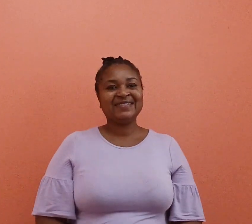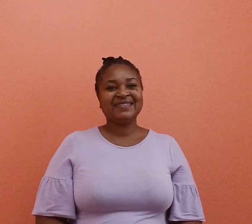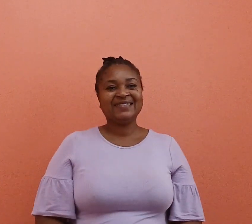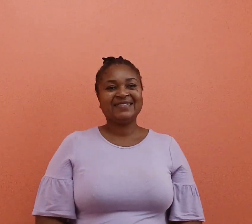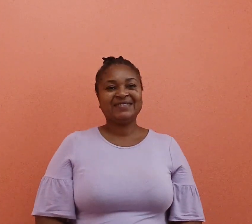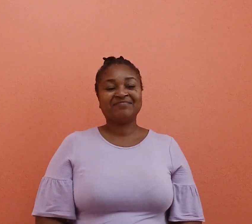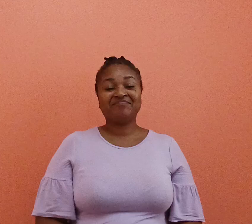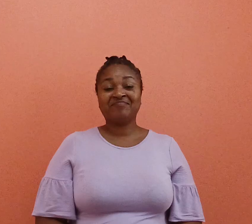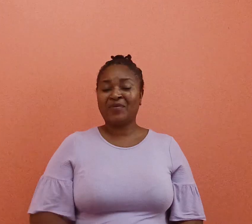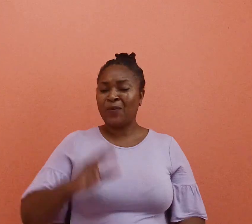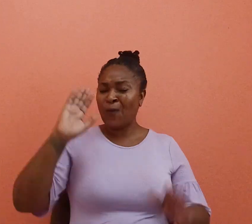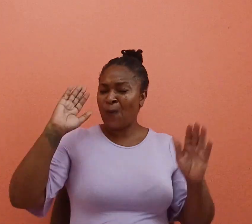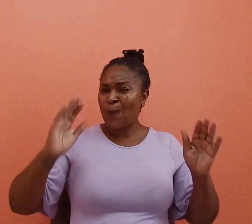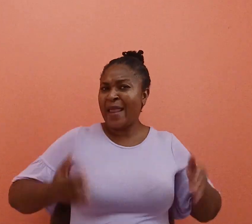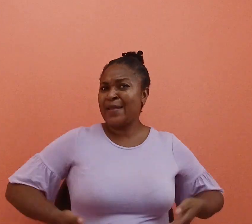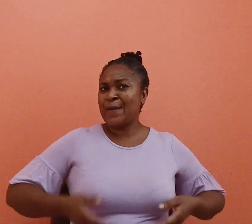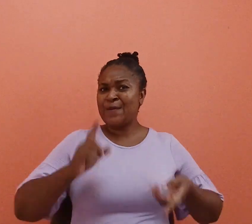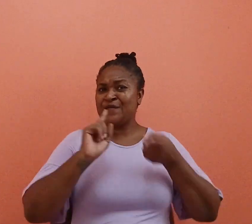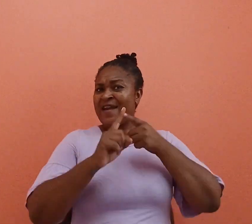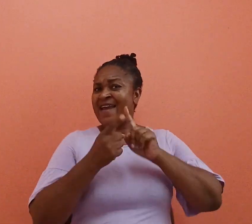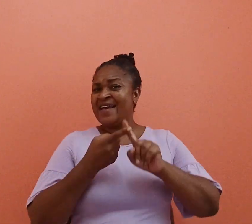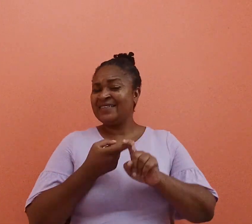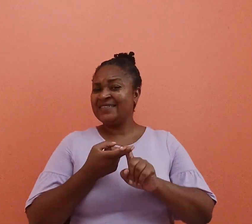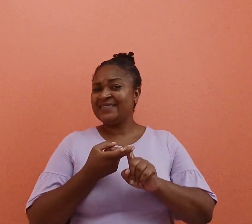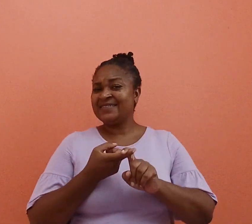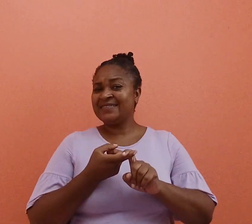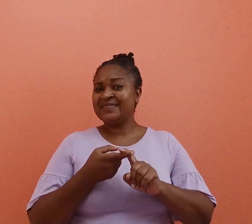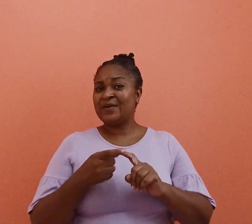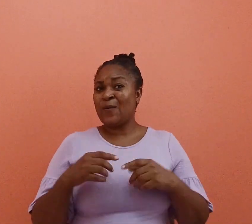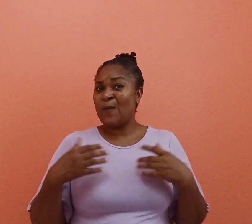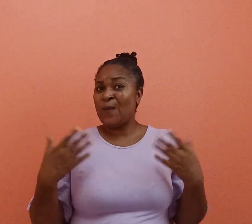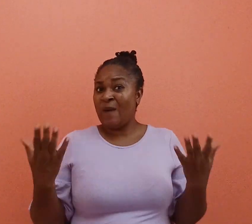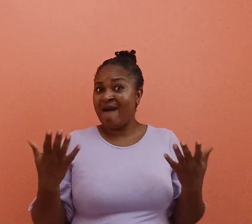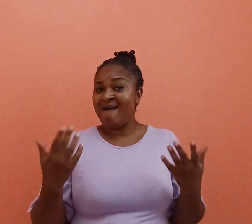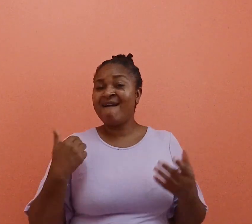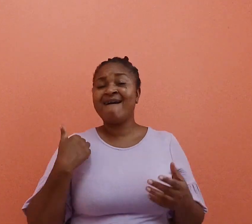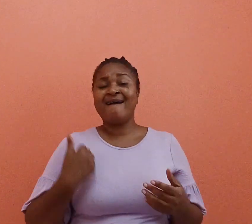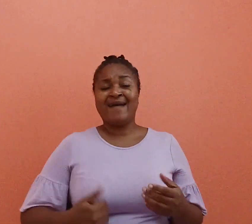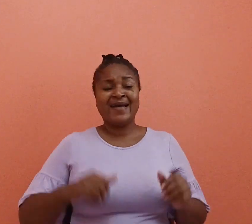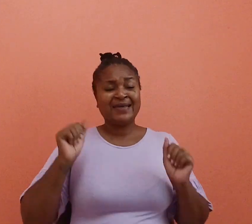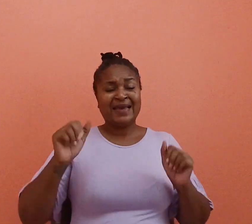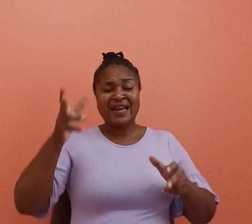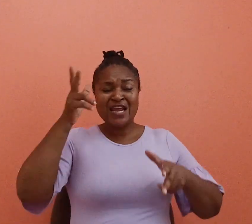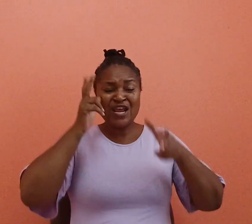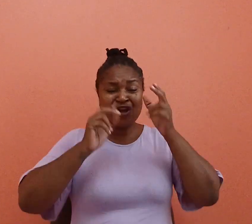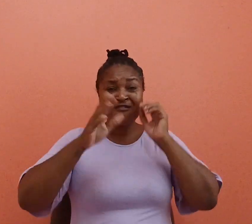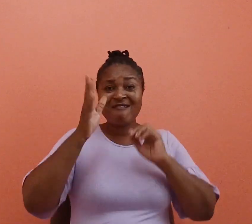So welcome friends to I can hear God. Our theme today is